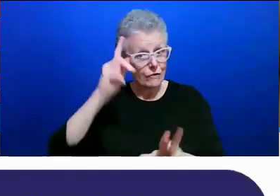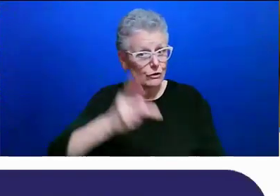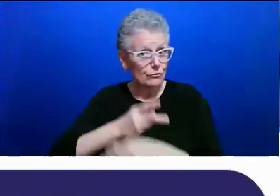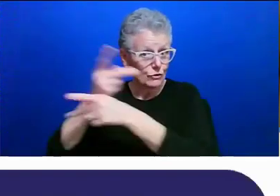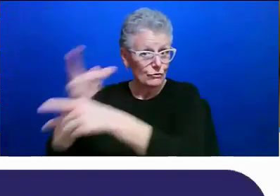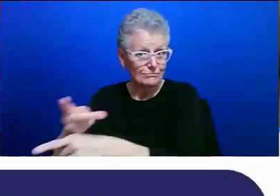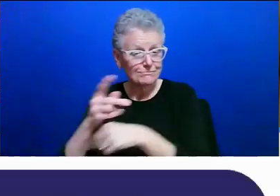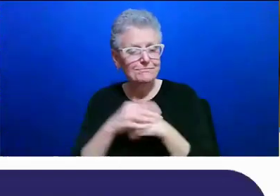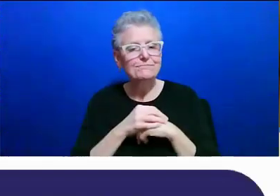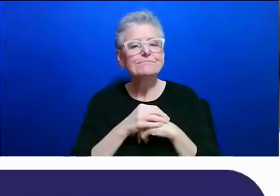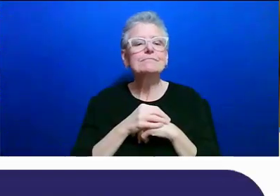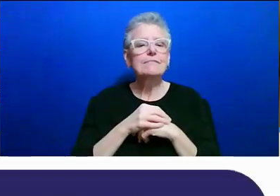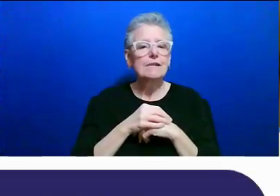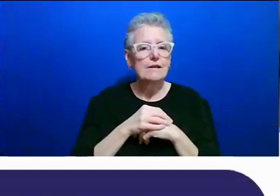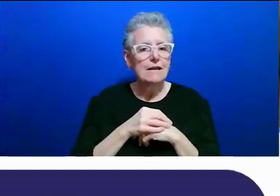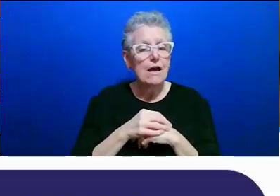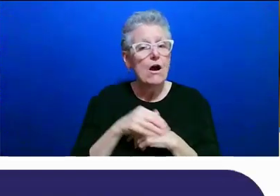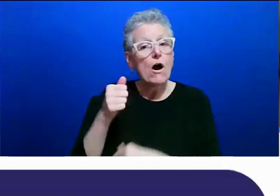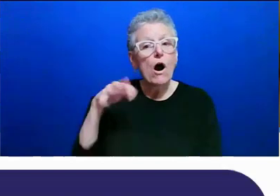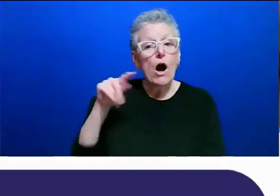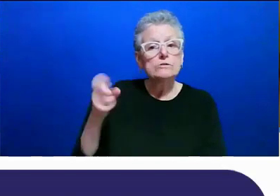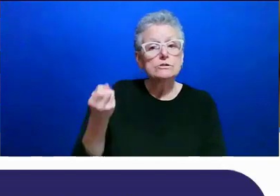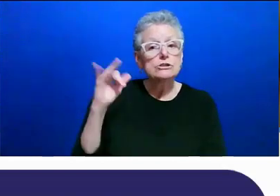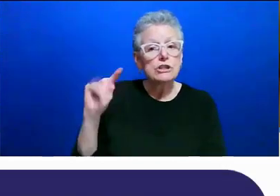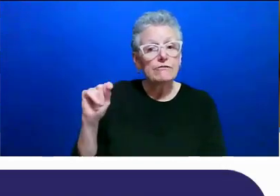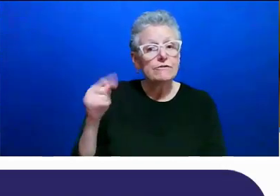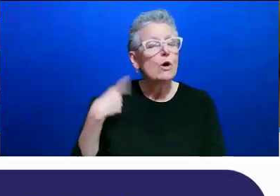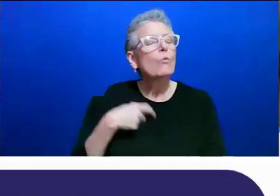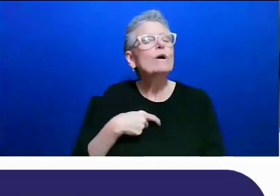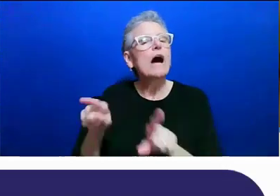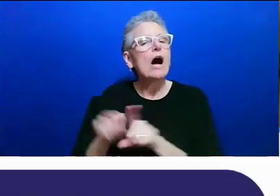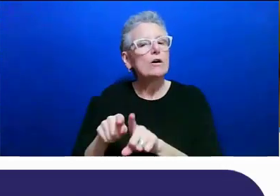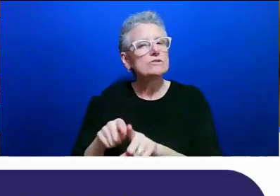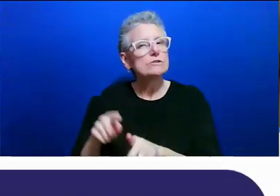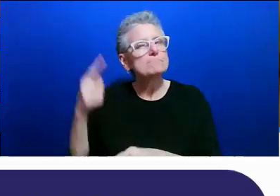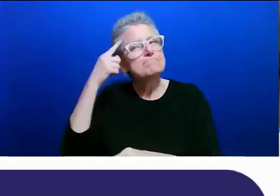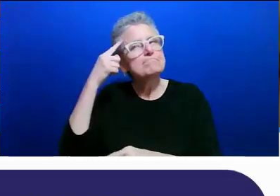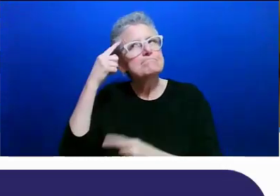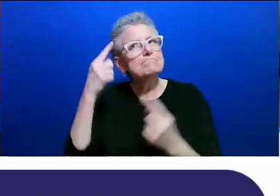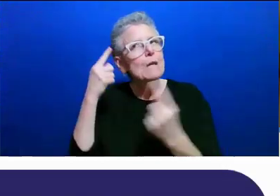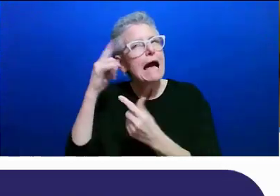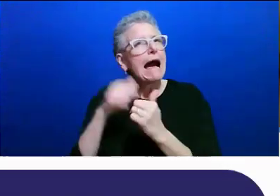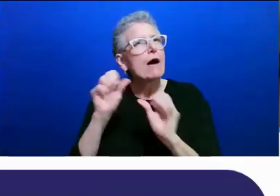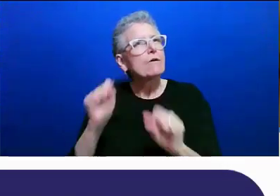With Alt+Shift we also look at how can we make this information readily available